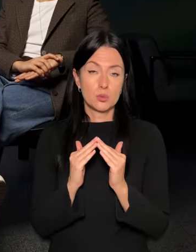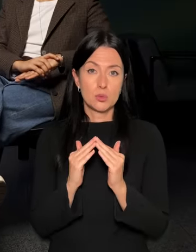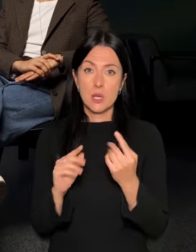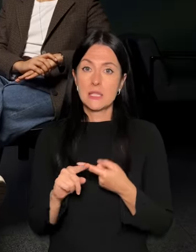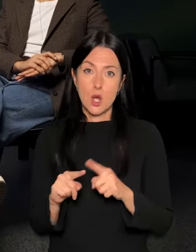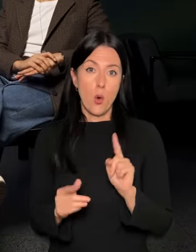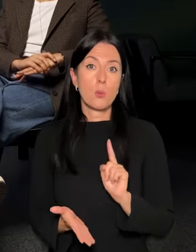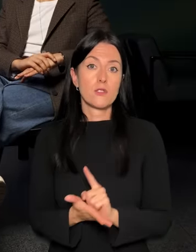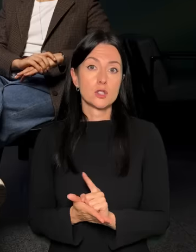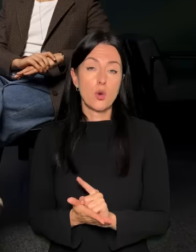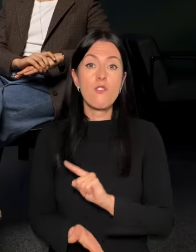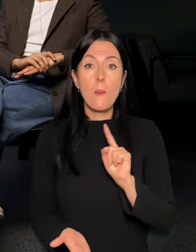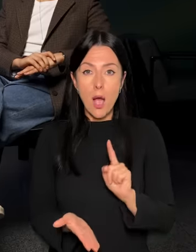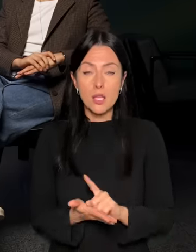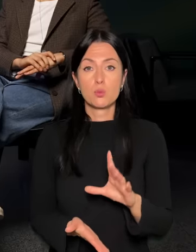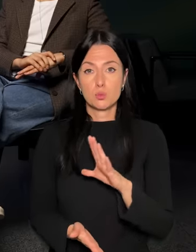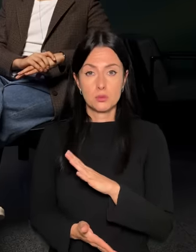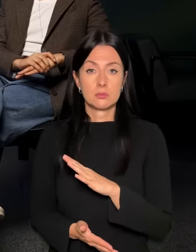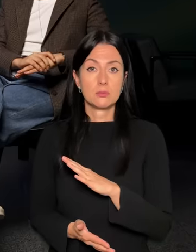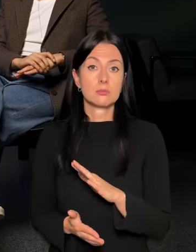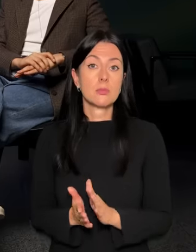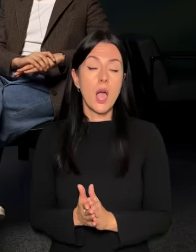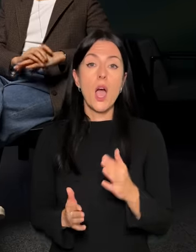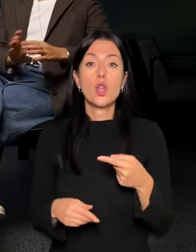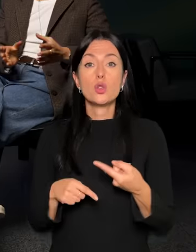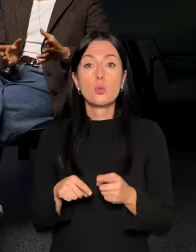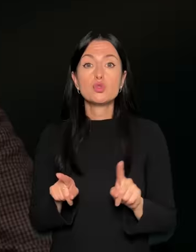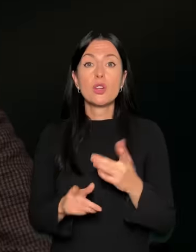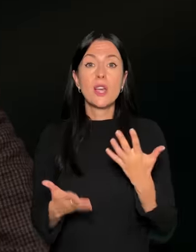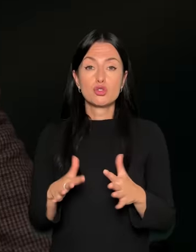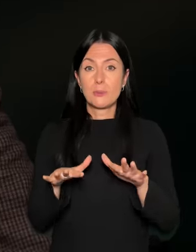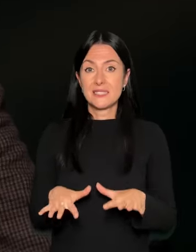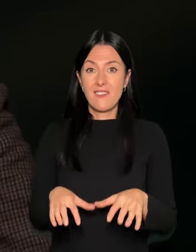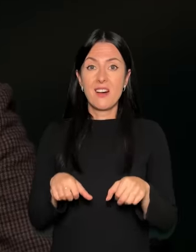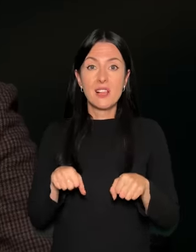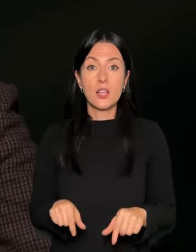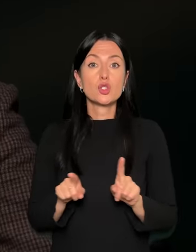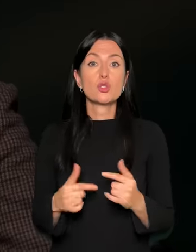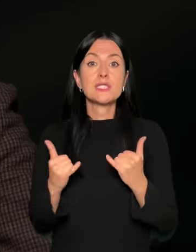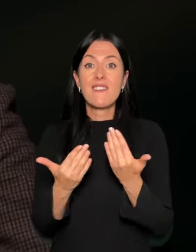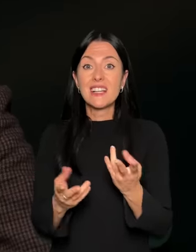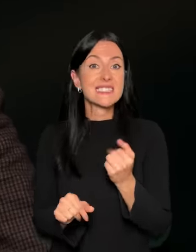It must be an attribute because if the local authorities aren't doing something for you,